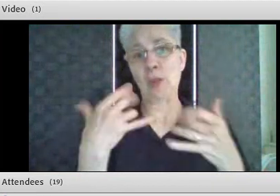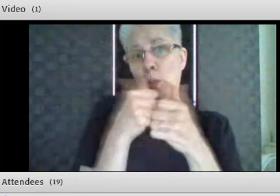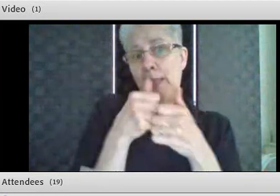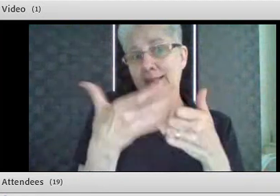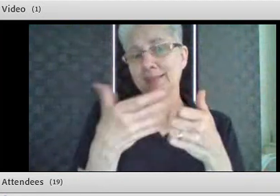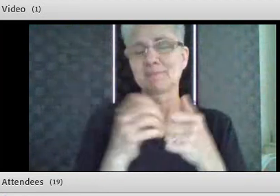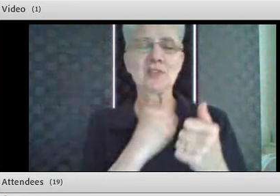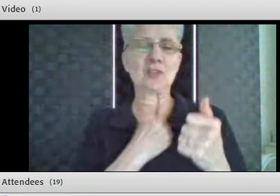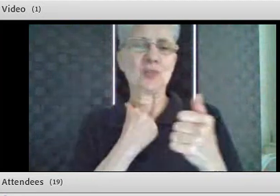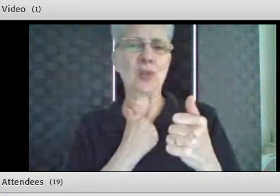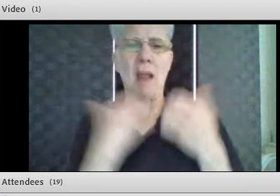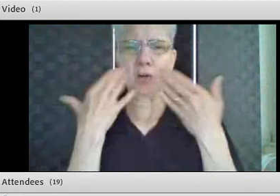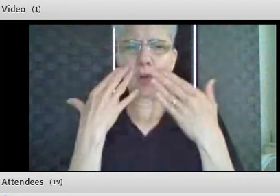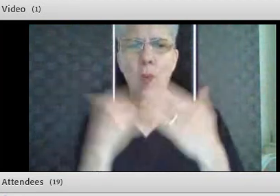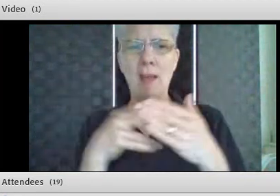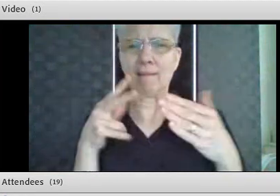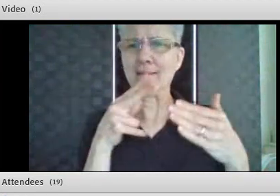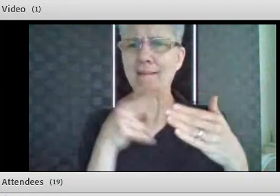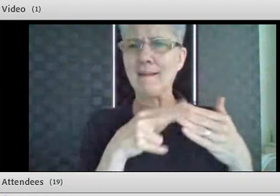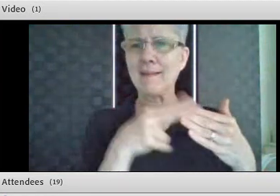Hilary: Sorry about that, guys. I don't know why it's like that.